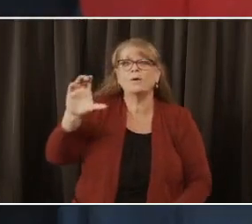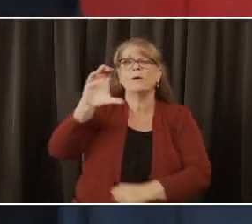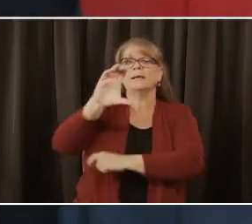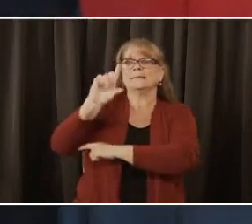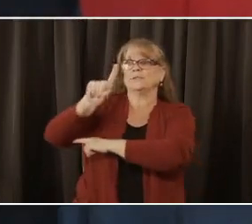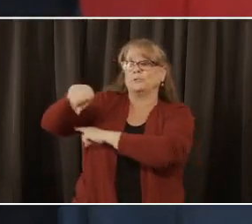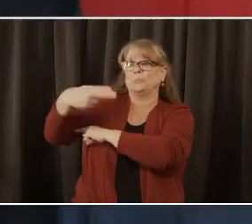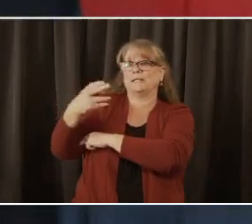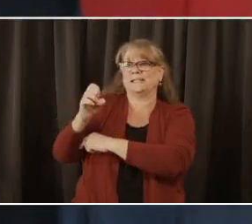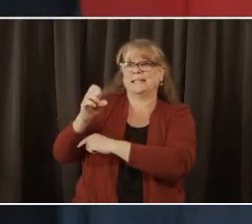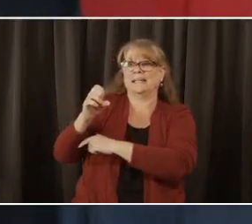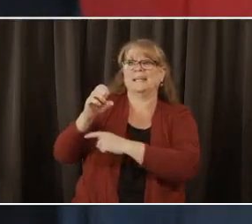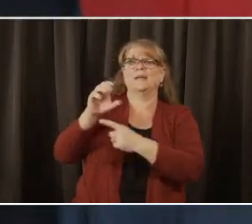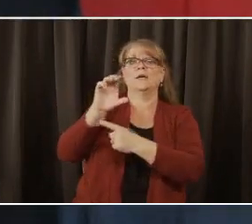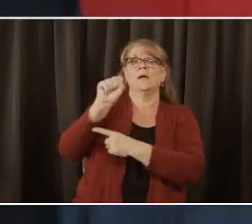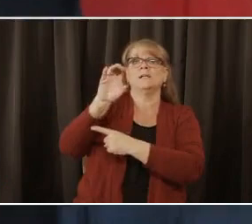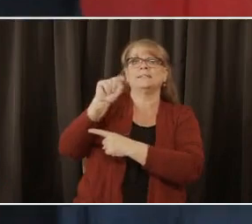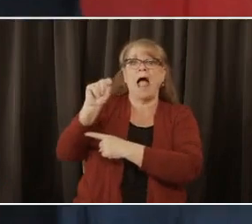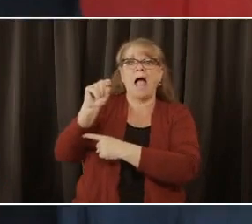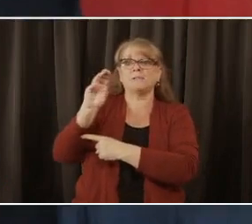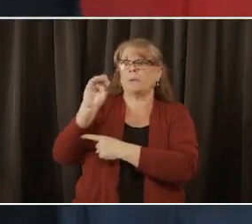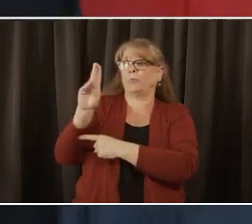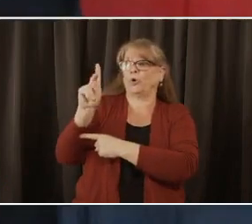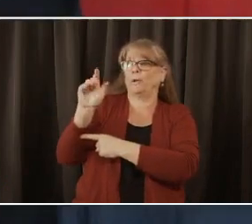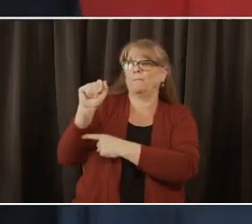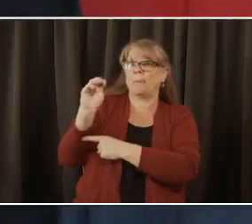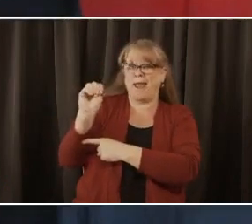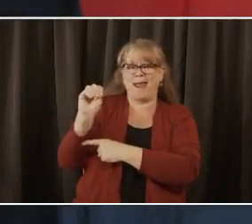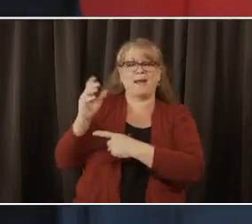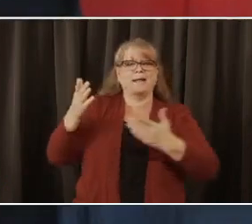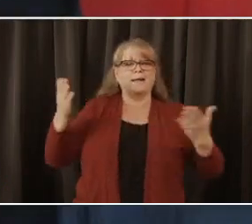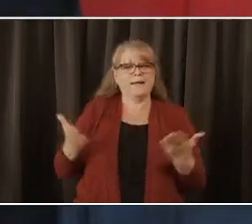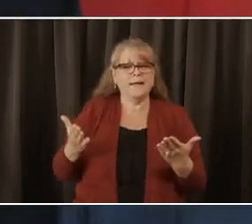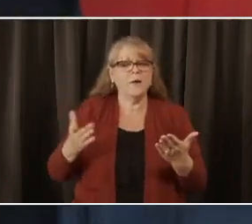to give an update on sort of the progress and developments over the last 13 months.